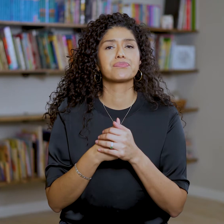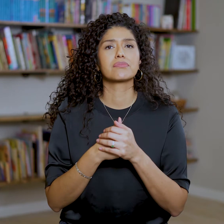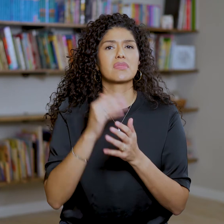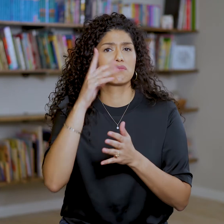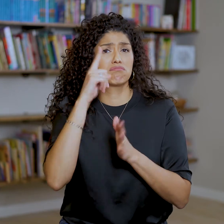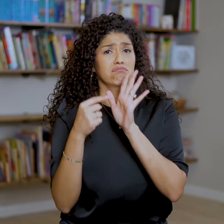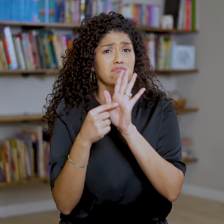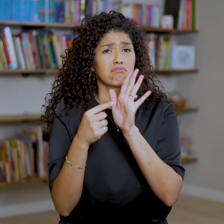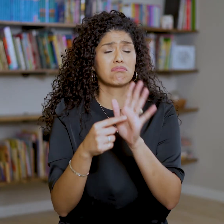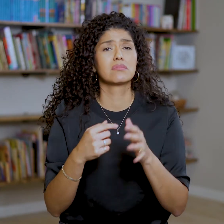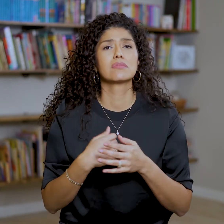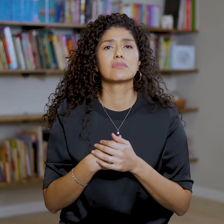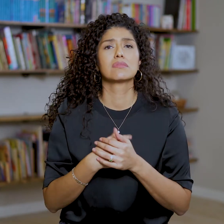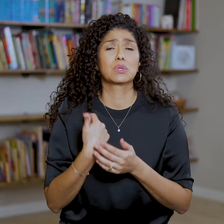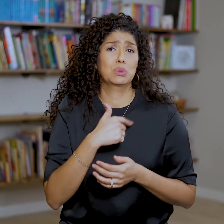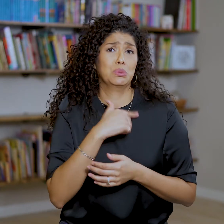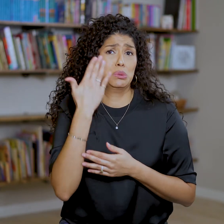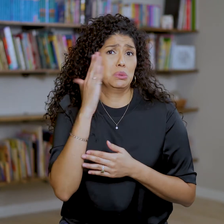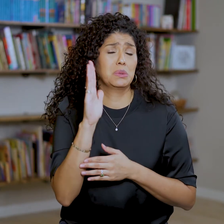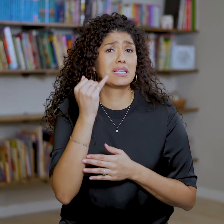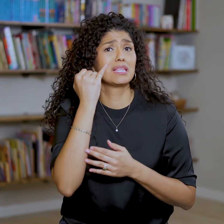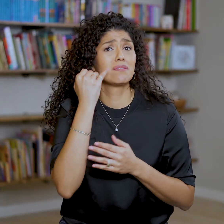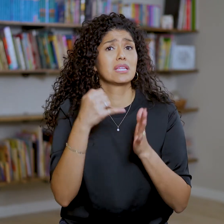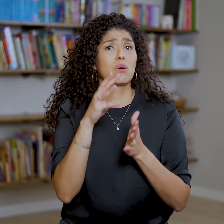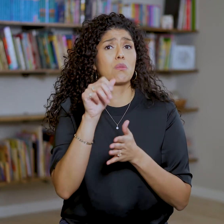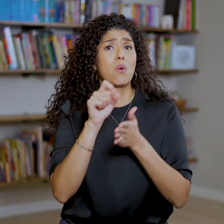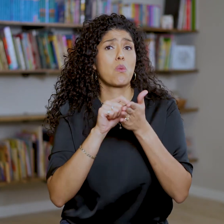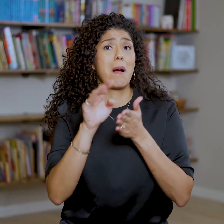For instance, we don’t know if it was written